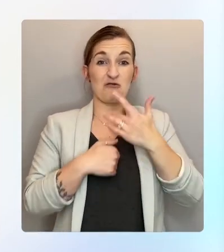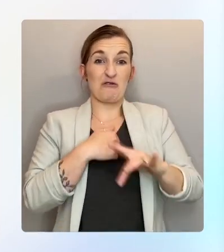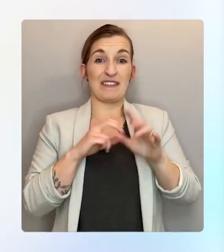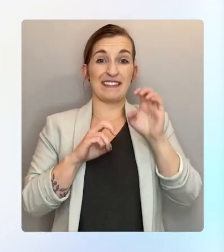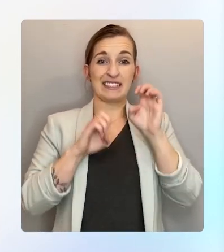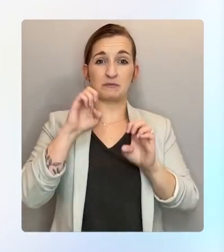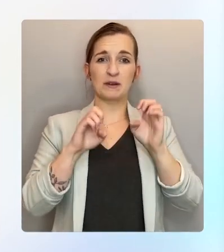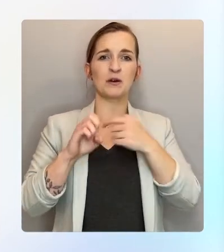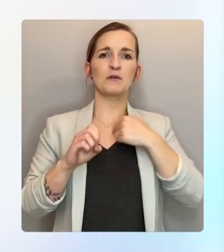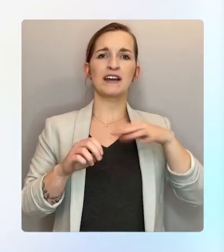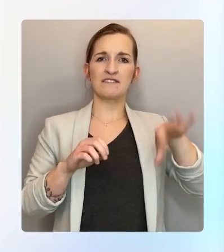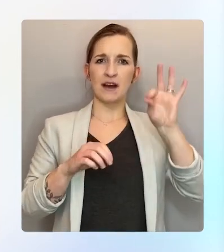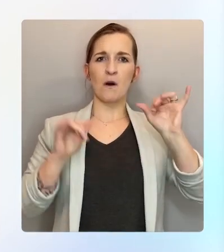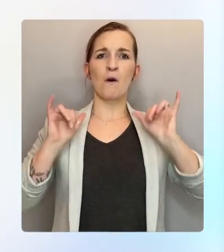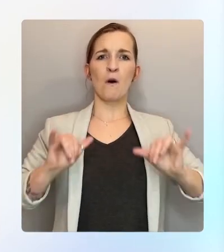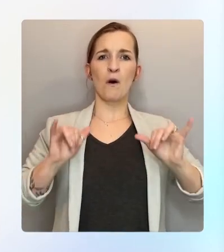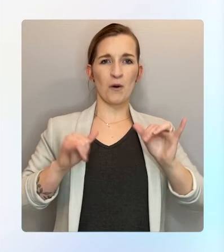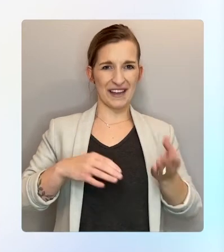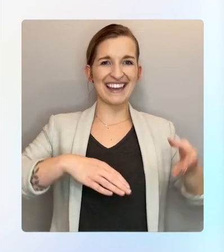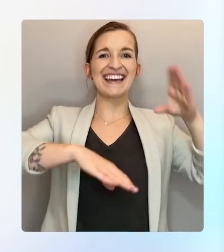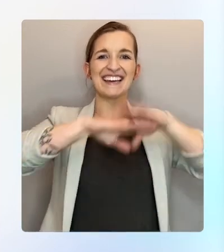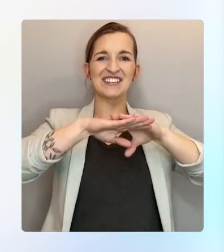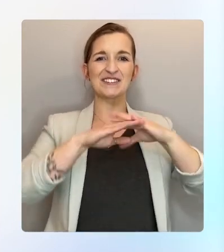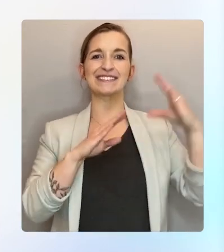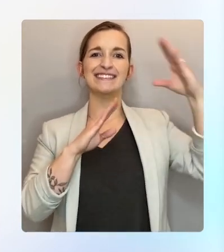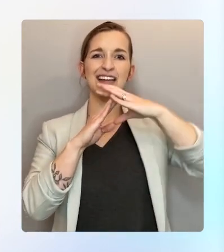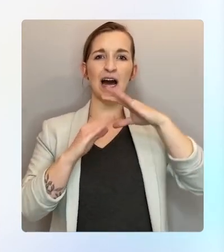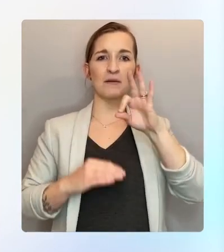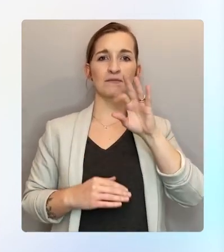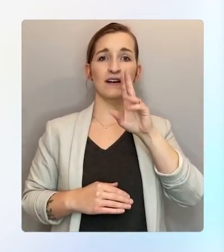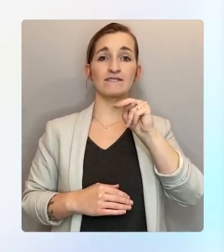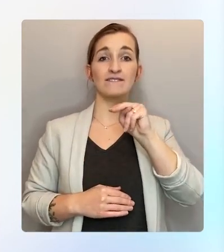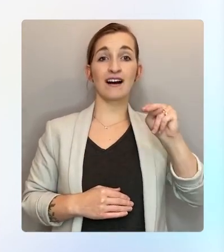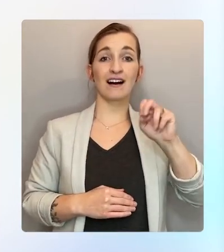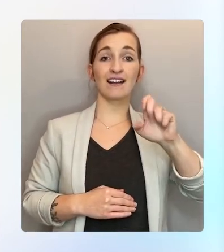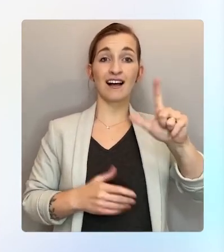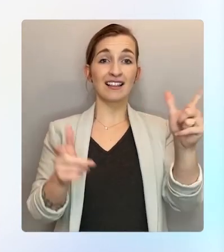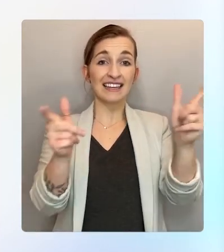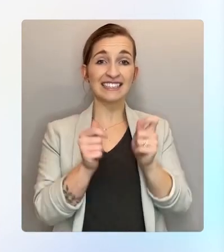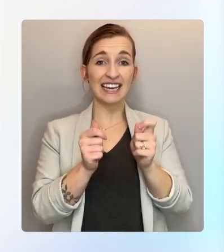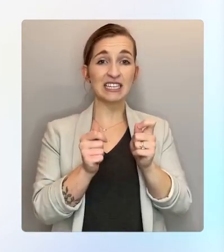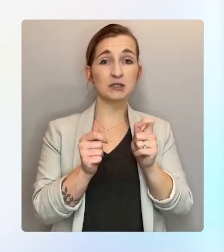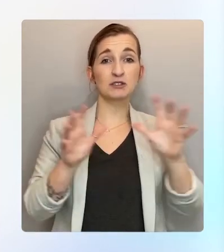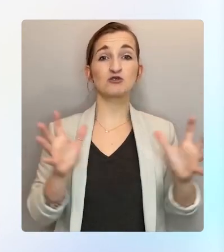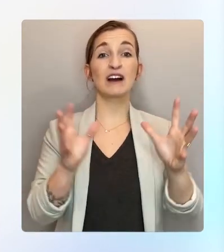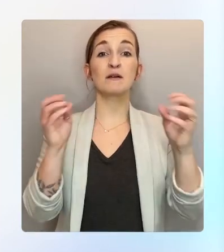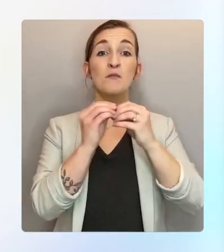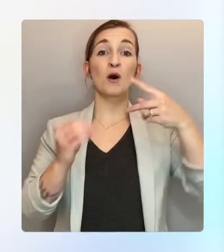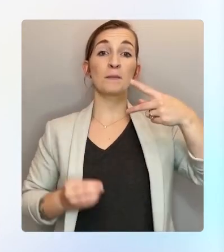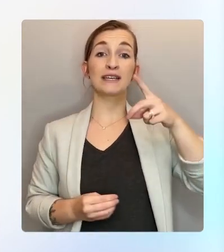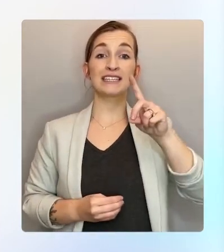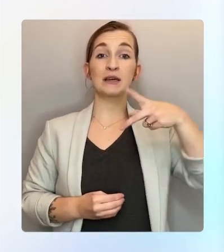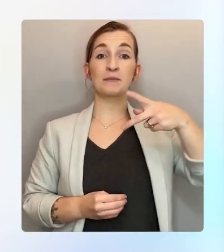top of funnel engagement, driving more PDP clicks for all the developers in the experiment.